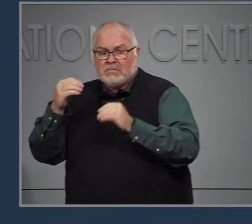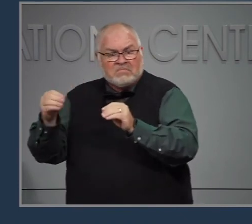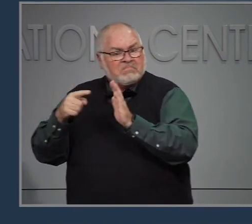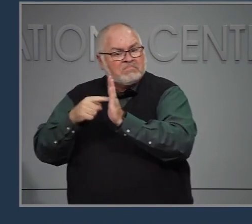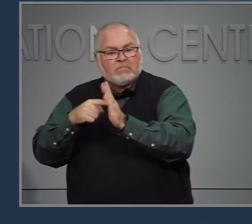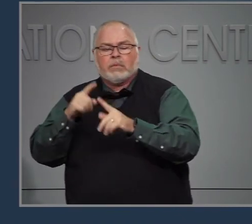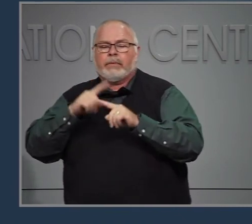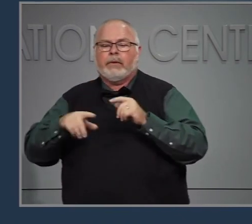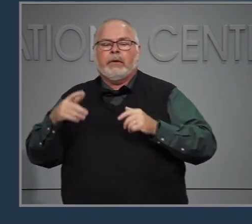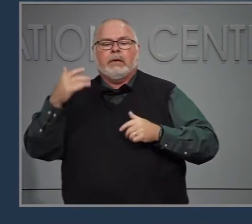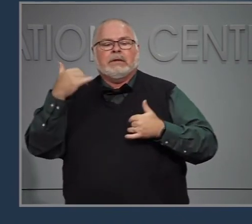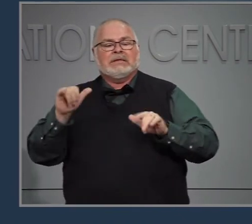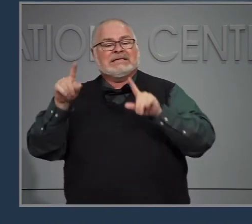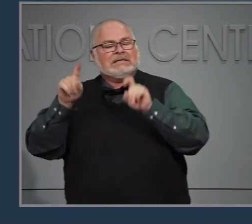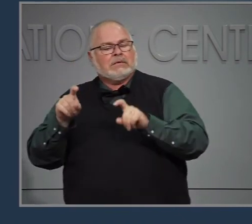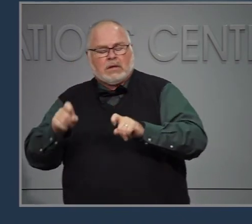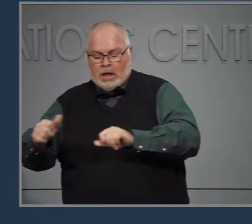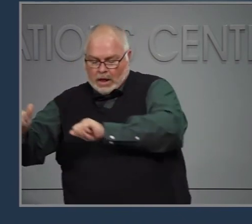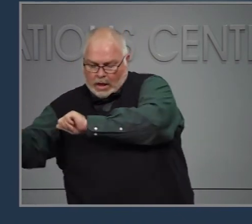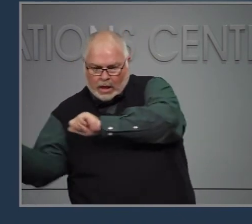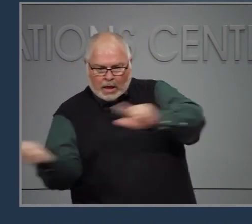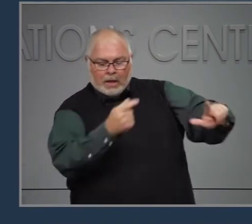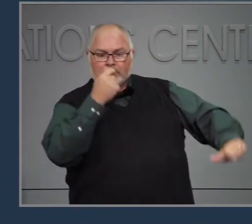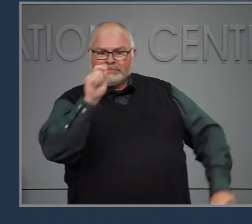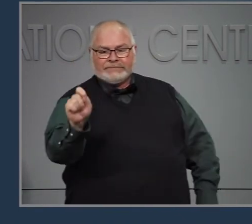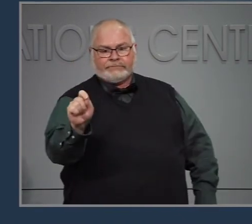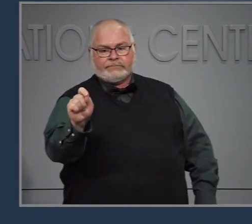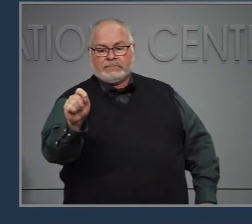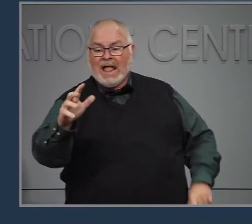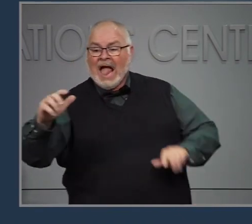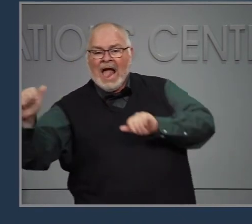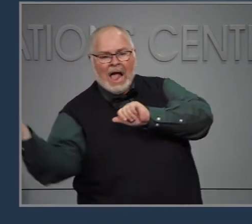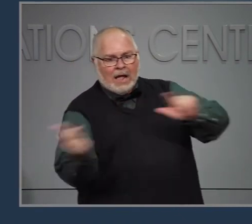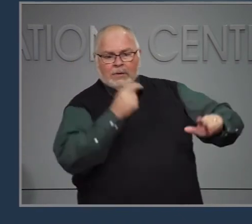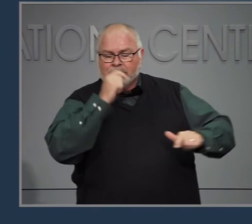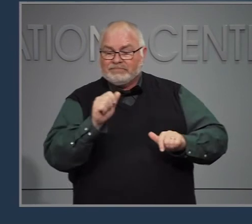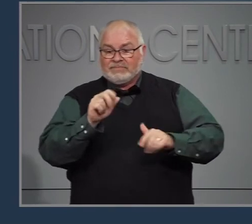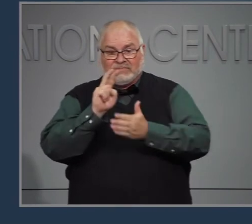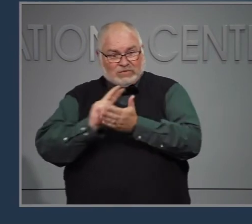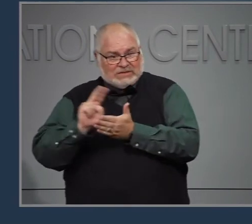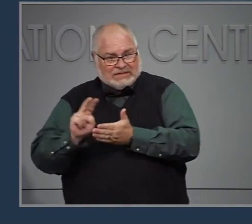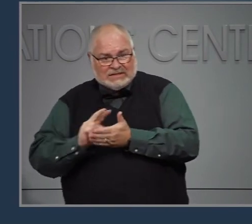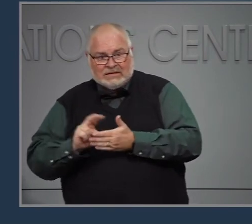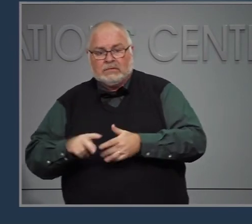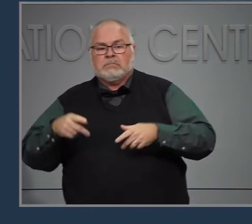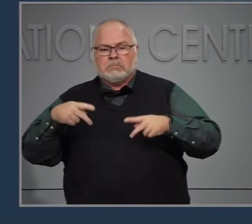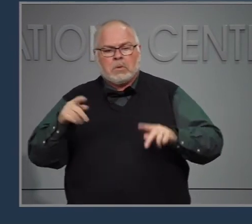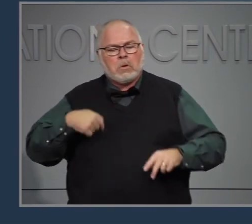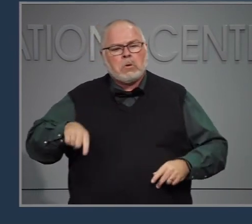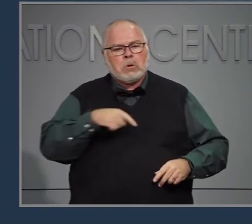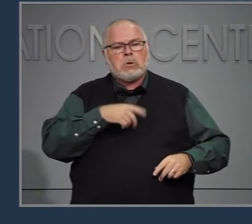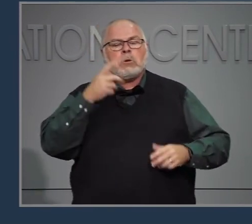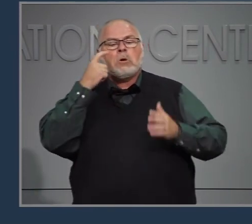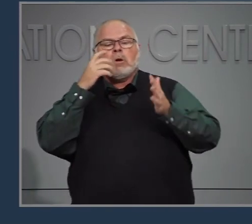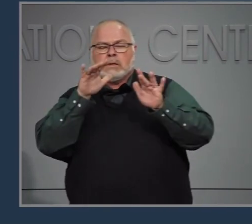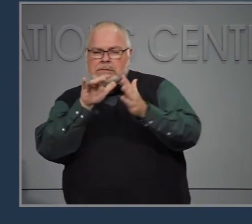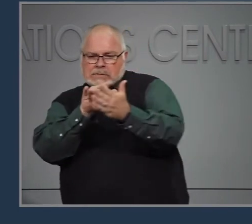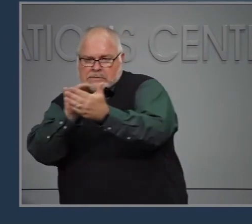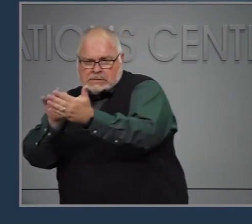TESTING ALL STAFF PROACTIVELY EVERY 2 WEEKS ALLOWS US TO IDENTIFY ASYMPTOMATIC CASES